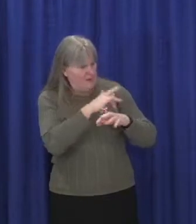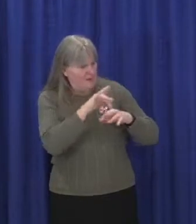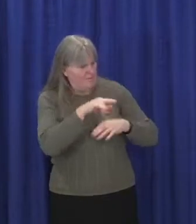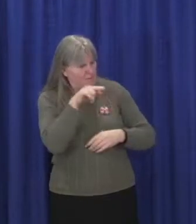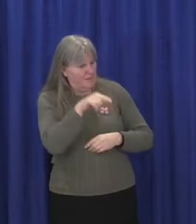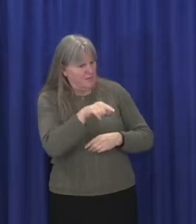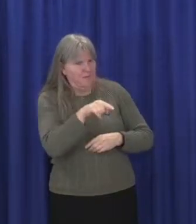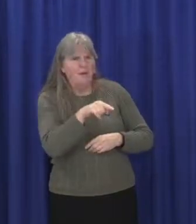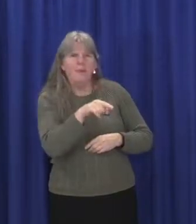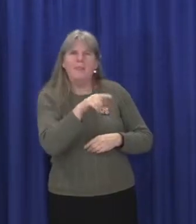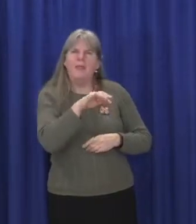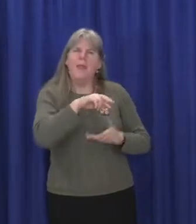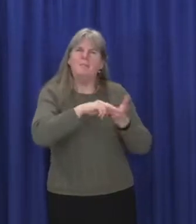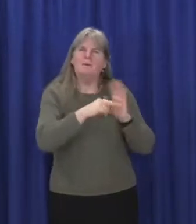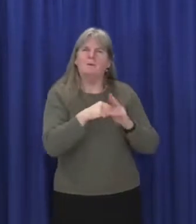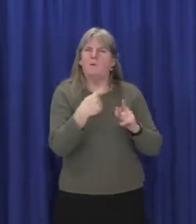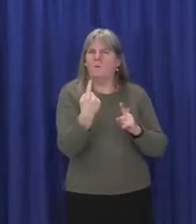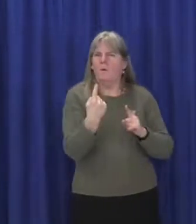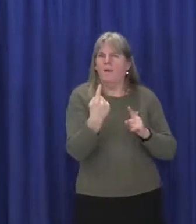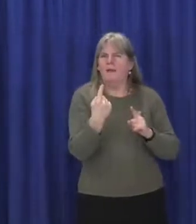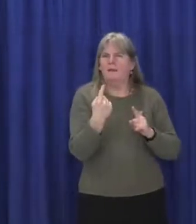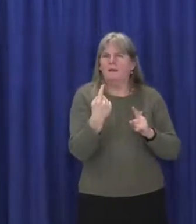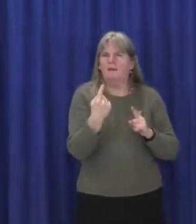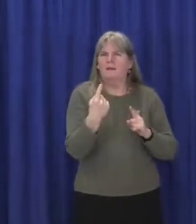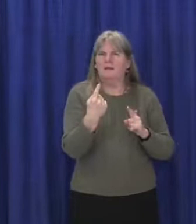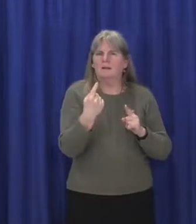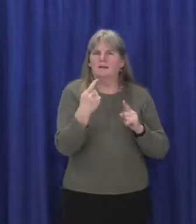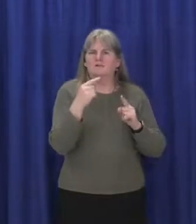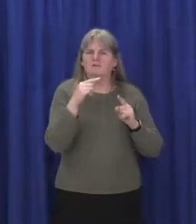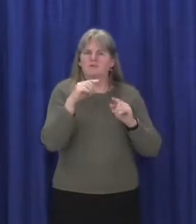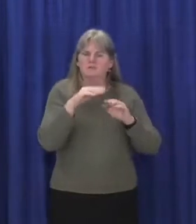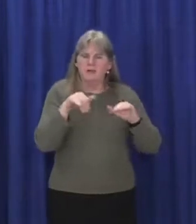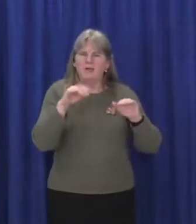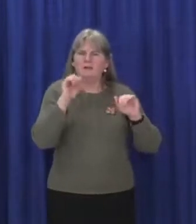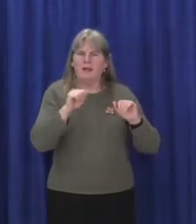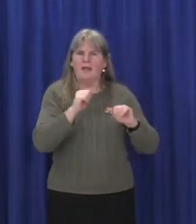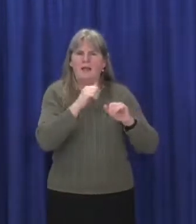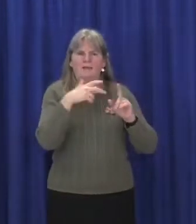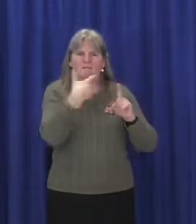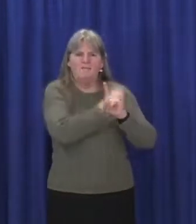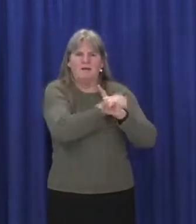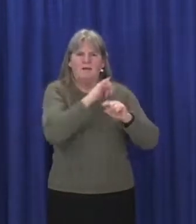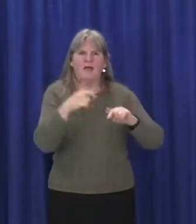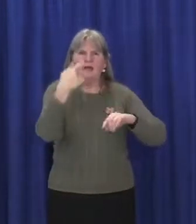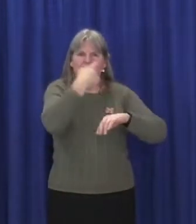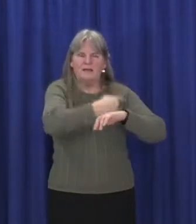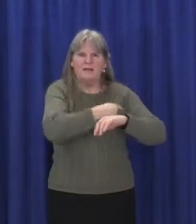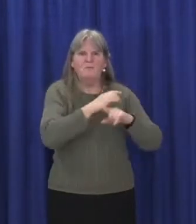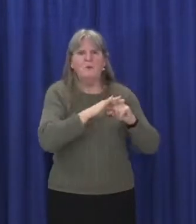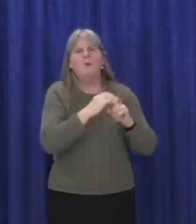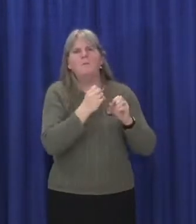doesn't mean that one child can be vaccinated at that time. It means that there's a whole series of appointments at that